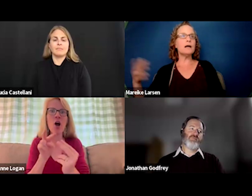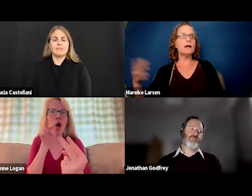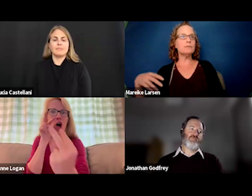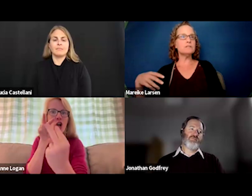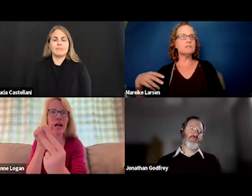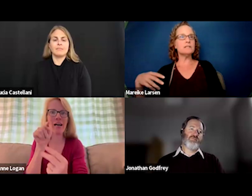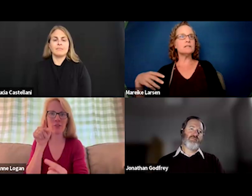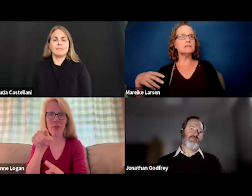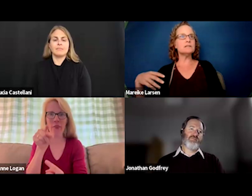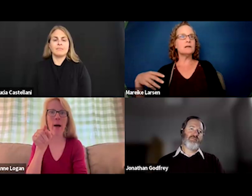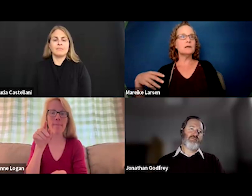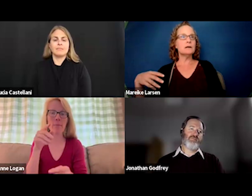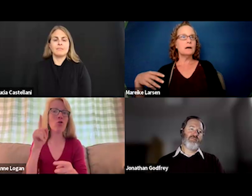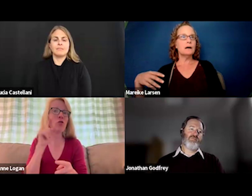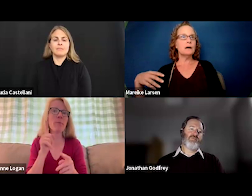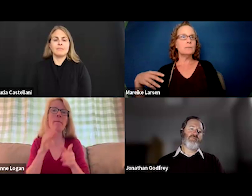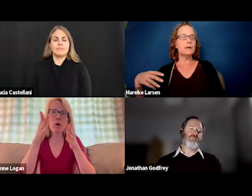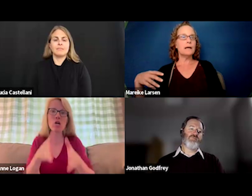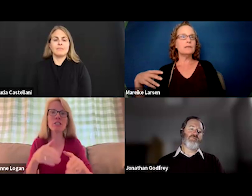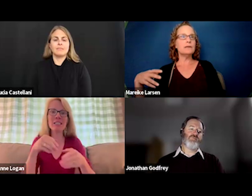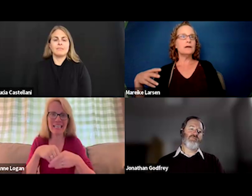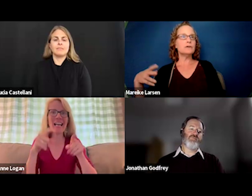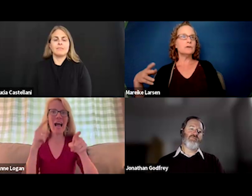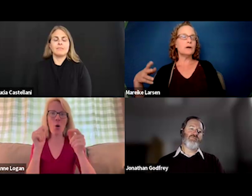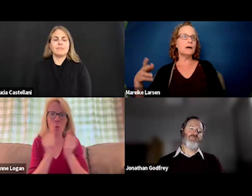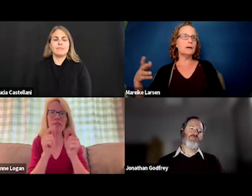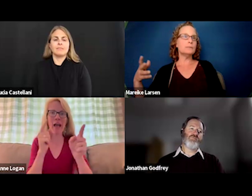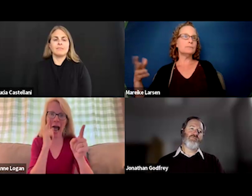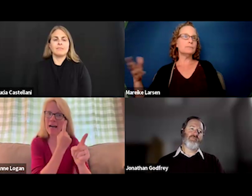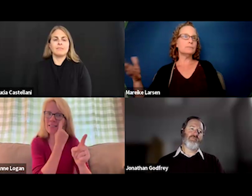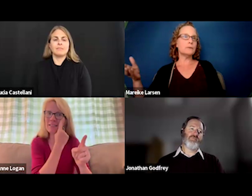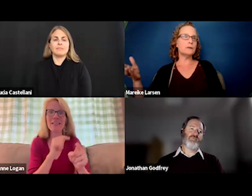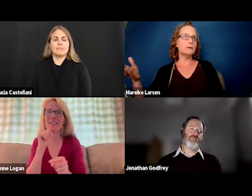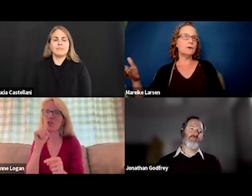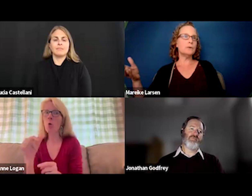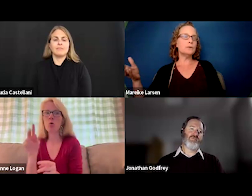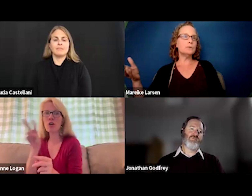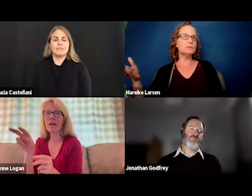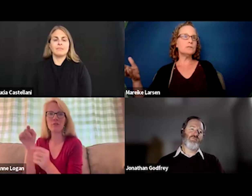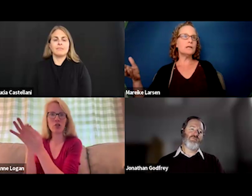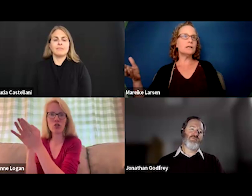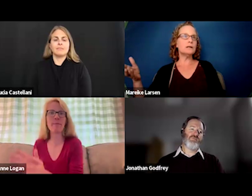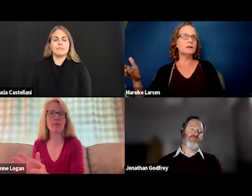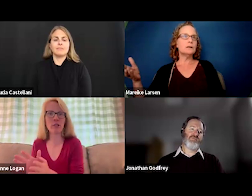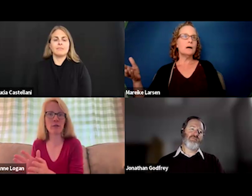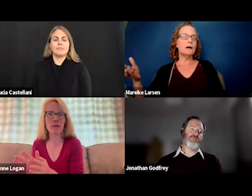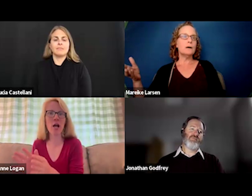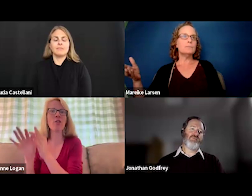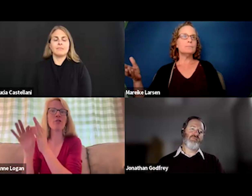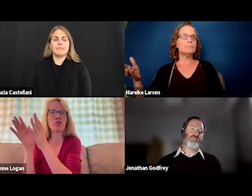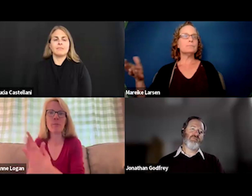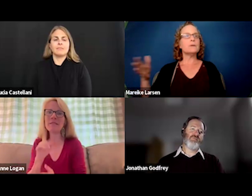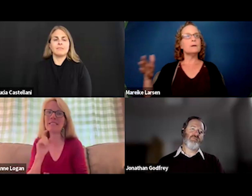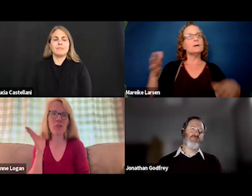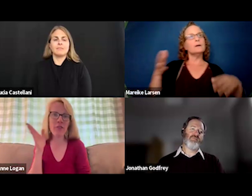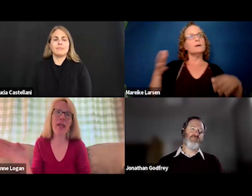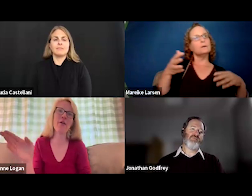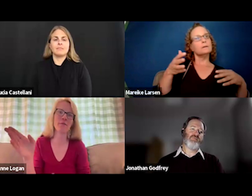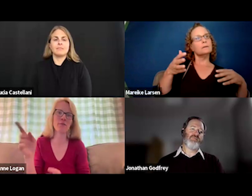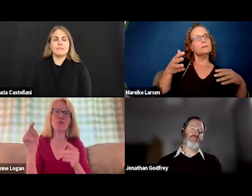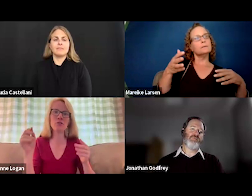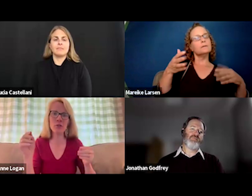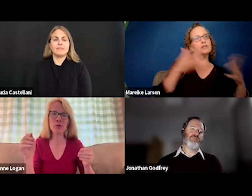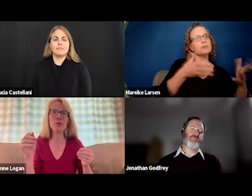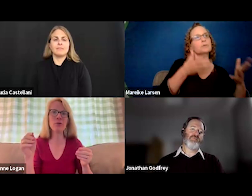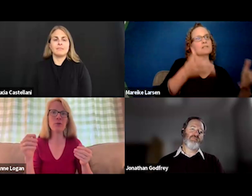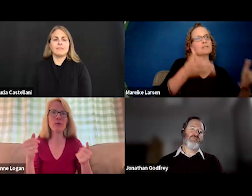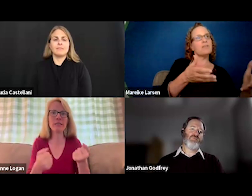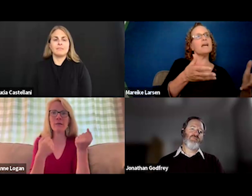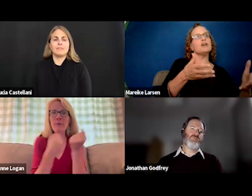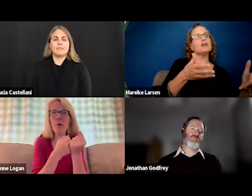at conferences, and they're using the interpreters there